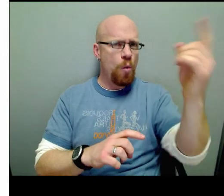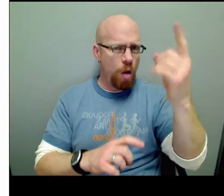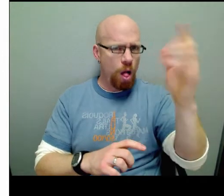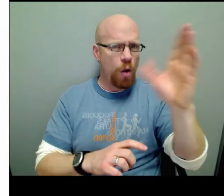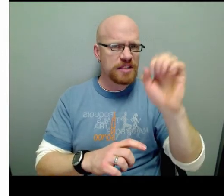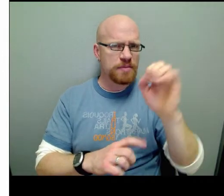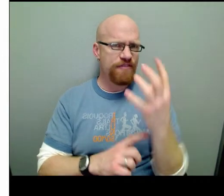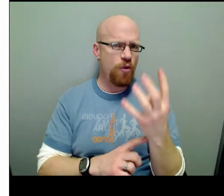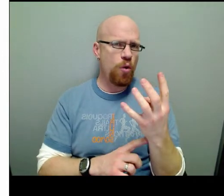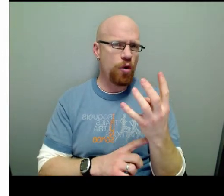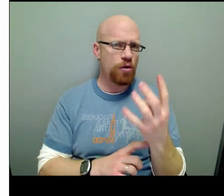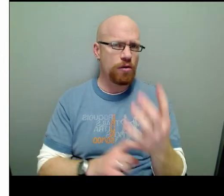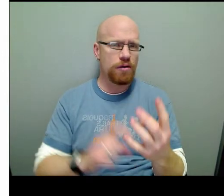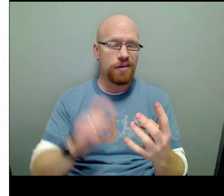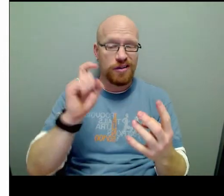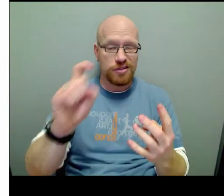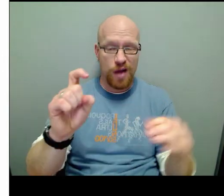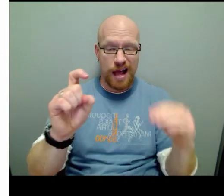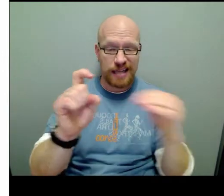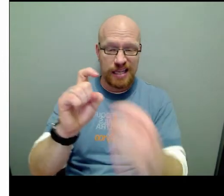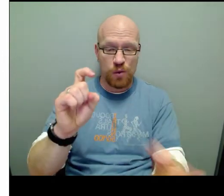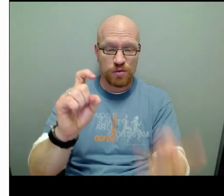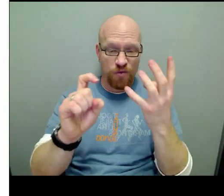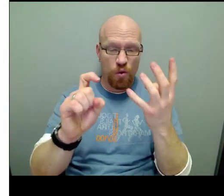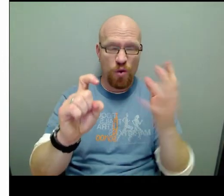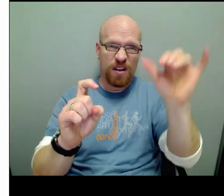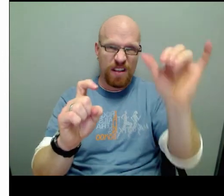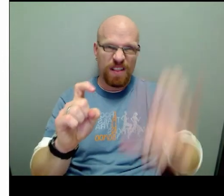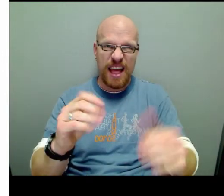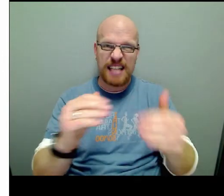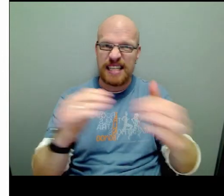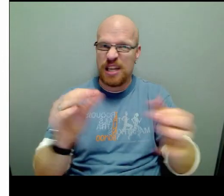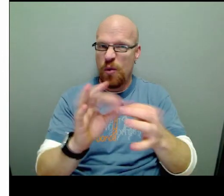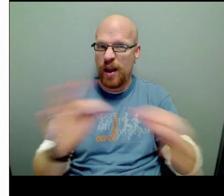Always be 4. So x equals 4. That's the equation.